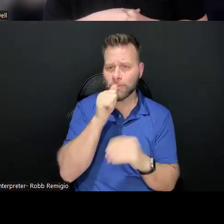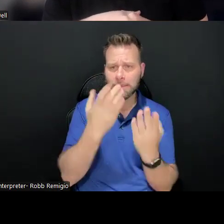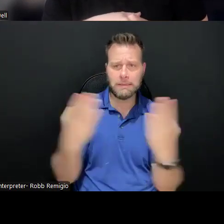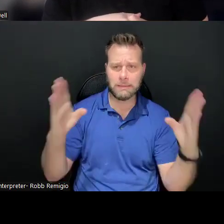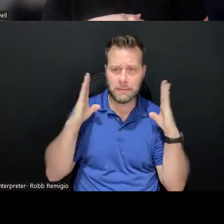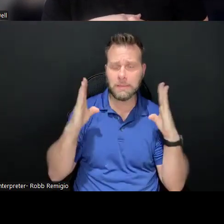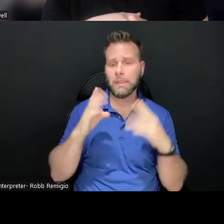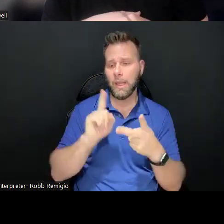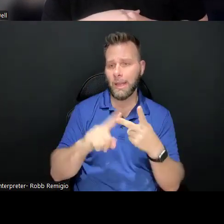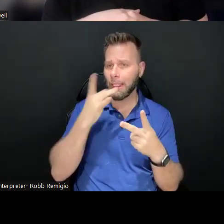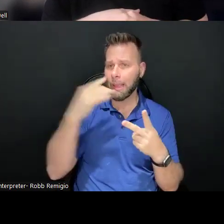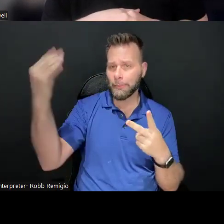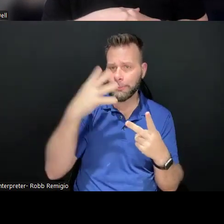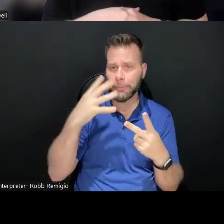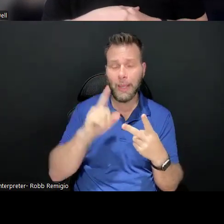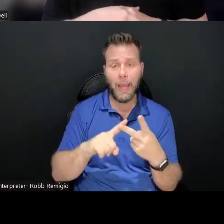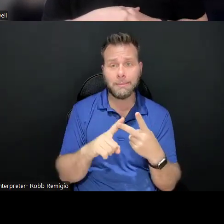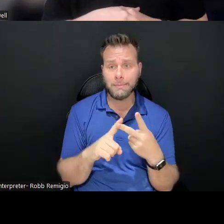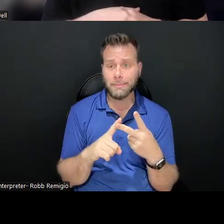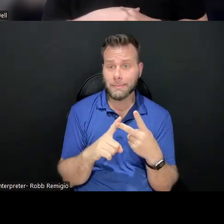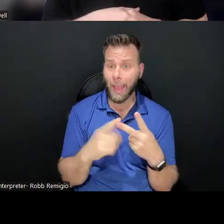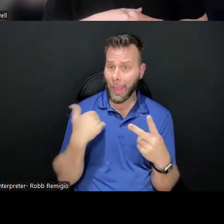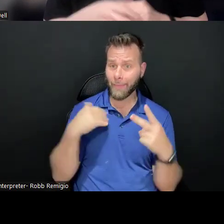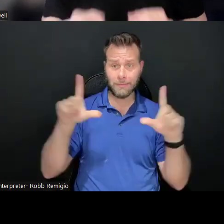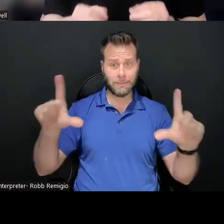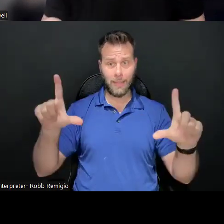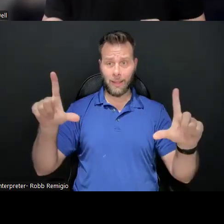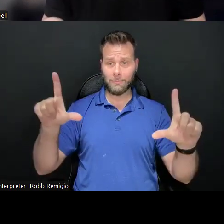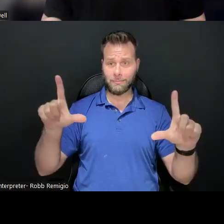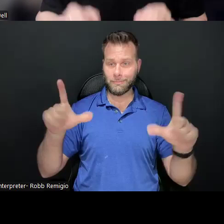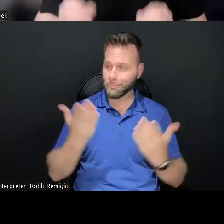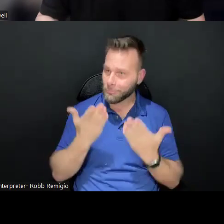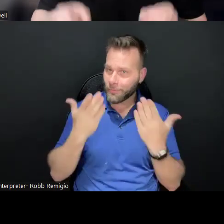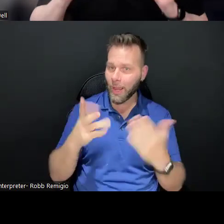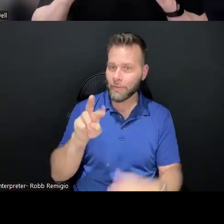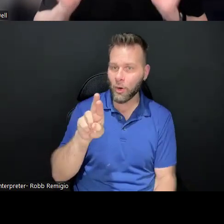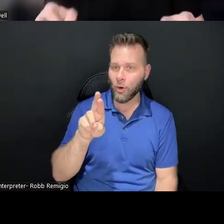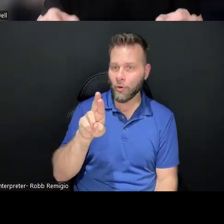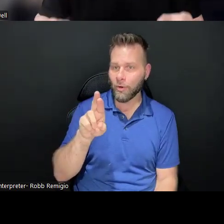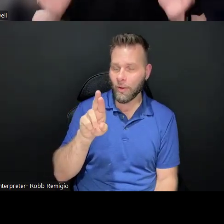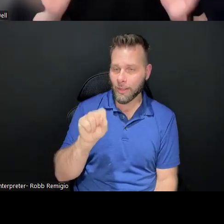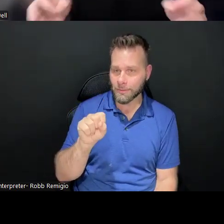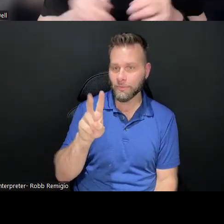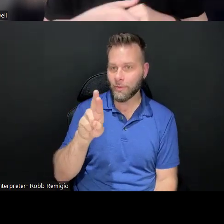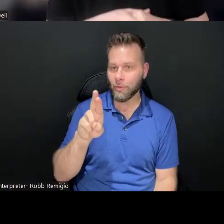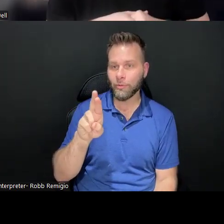good lighting, and the availability of signage so people know you're even offering And make sure that there is